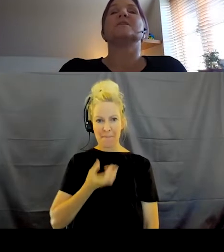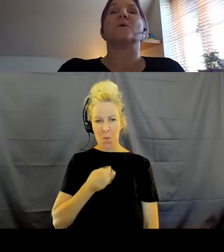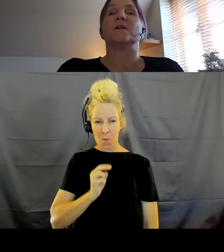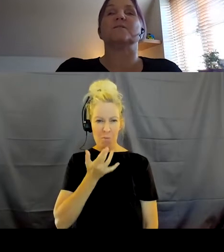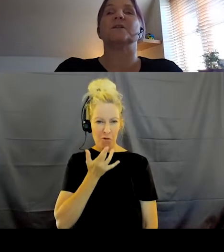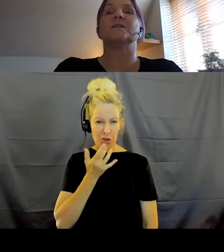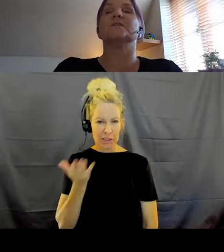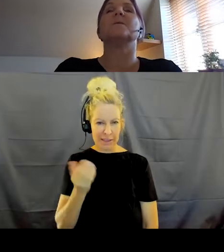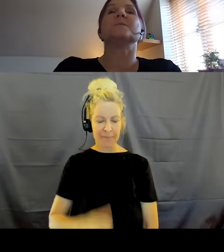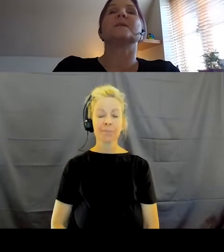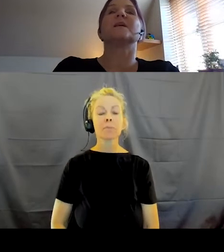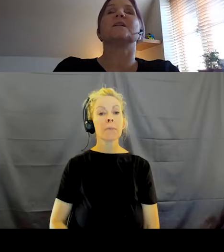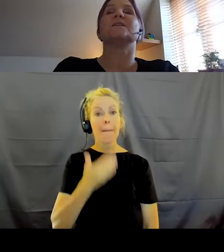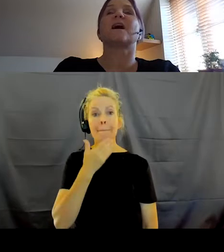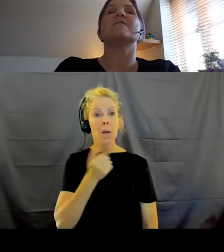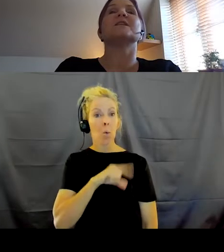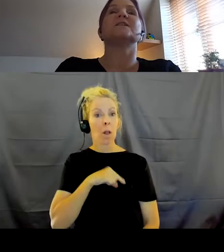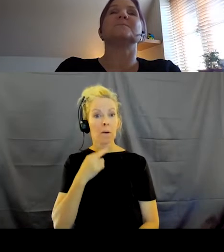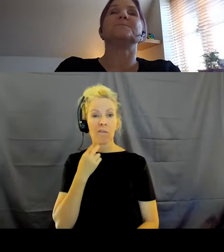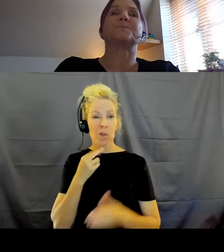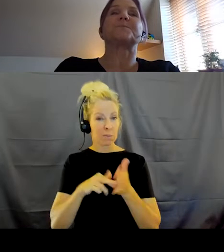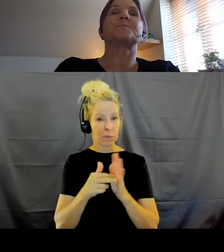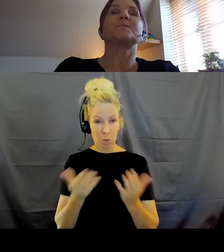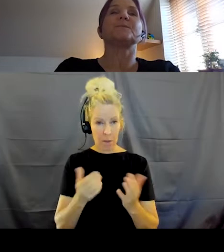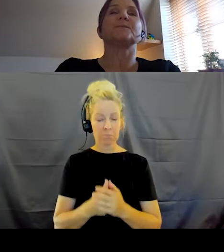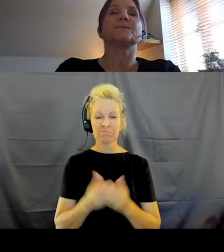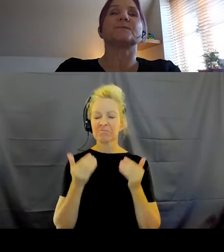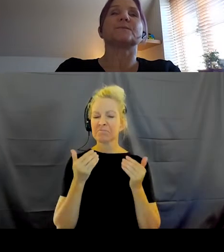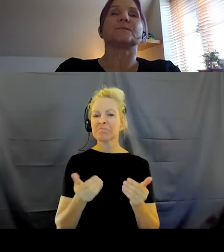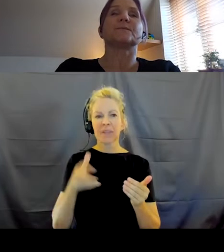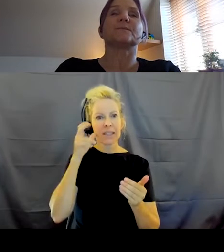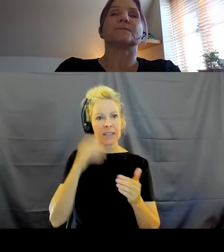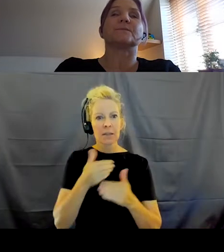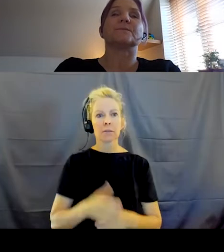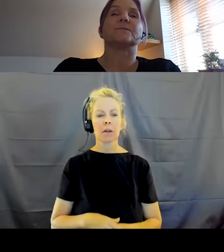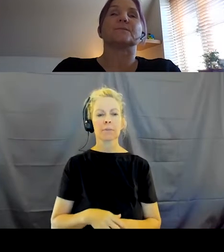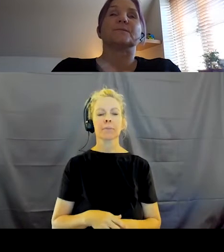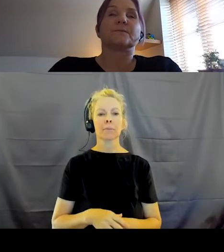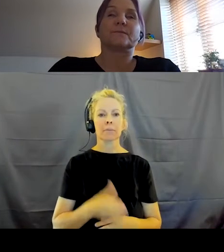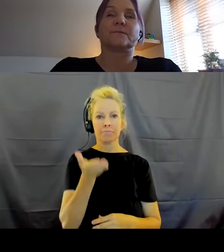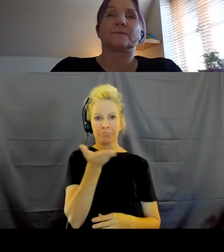better quality voices. Well, let's have a listen. >> it synthesis uses a voice recording that's